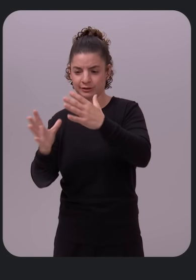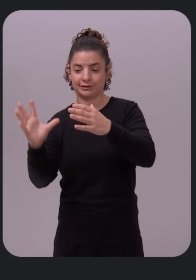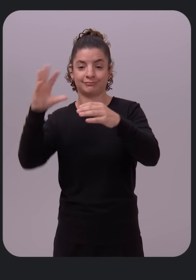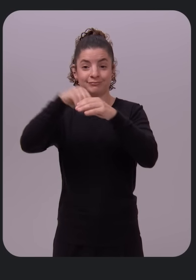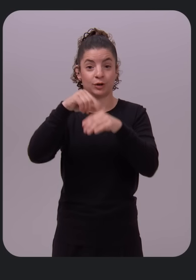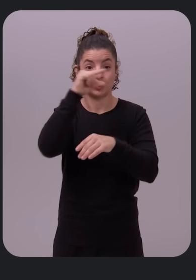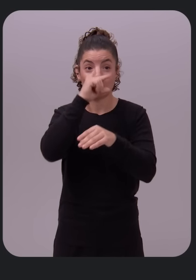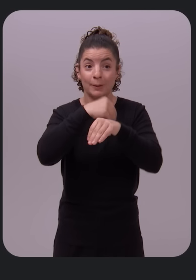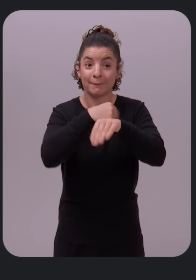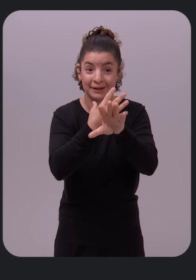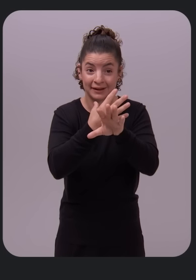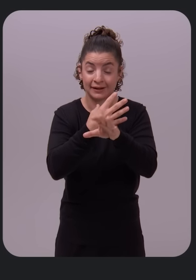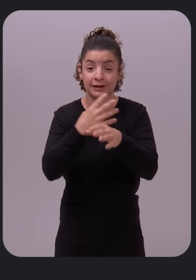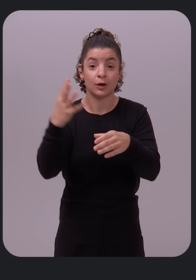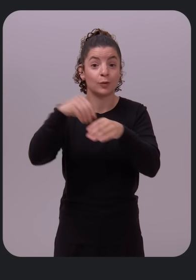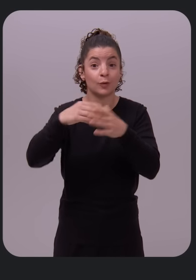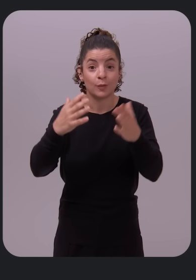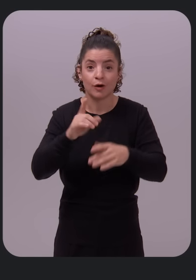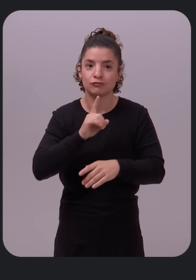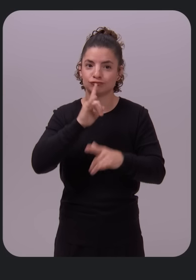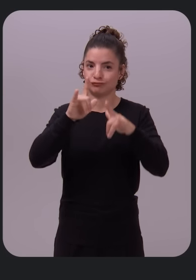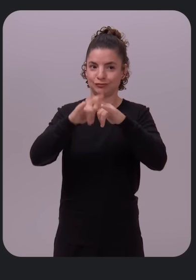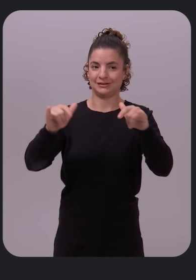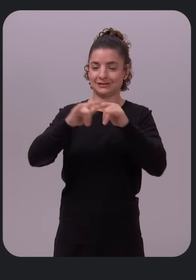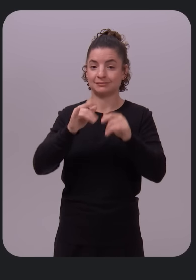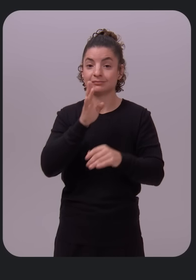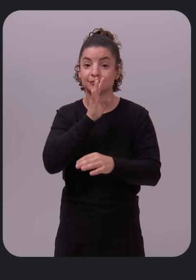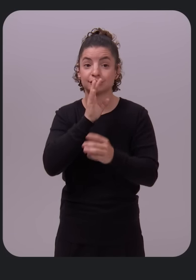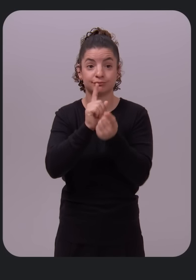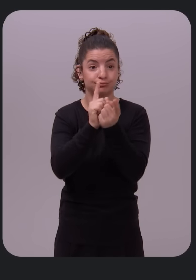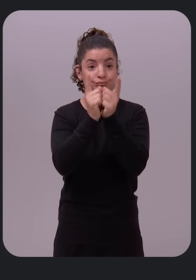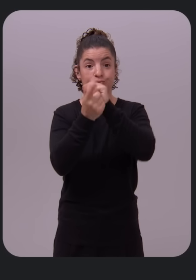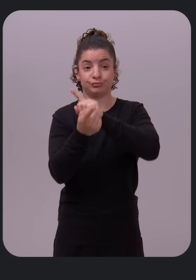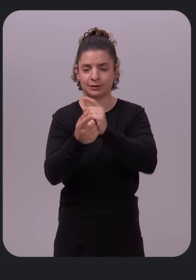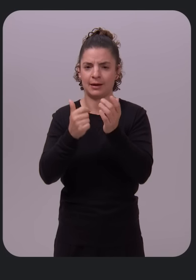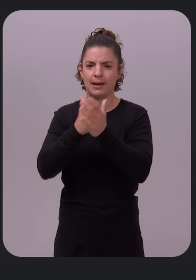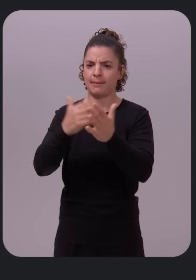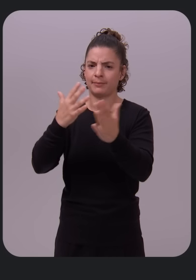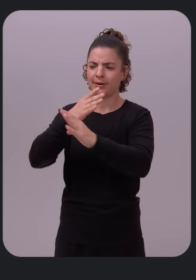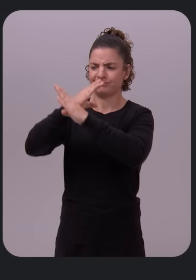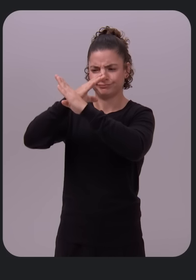That includes real-time speech translation to help break down language barriers.